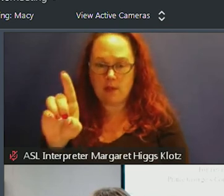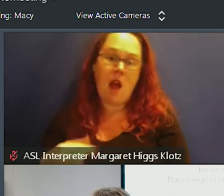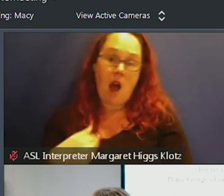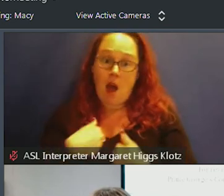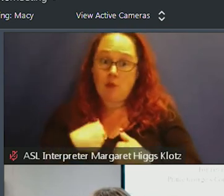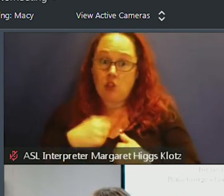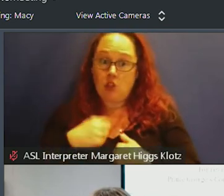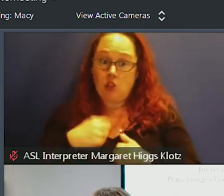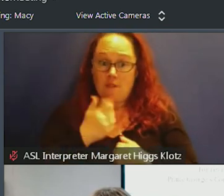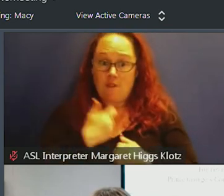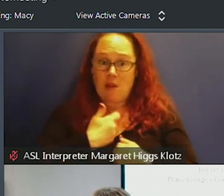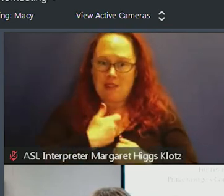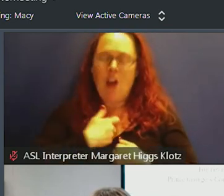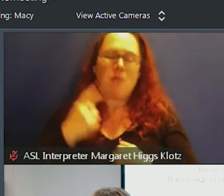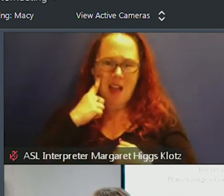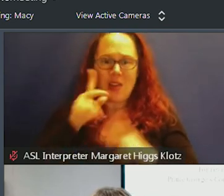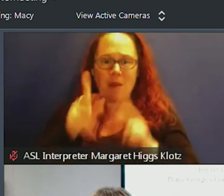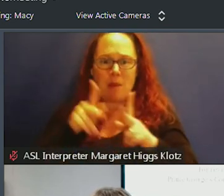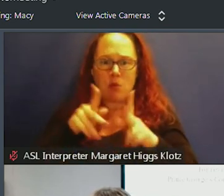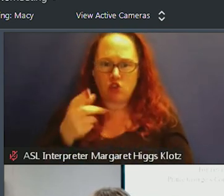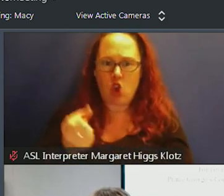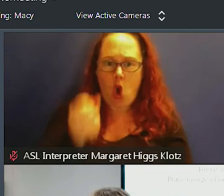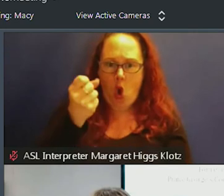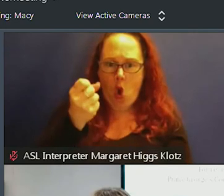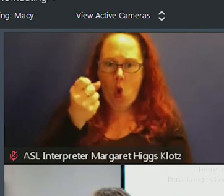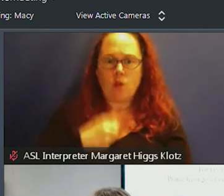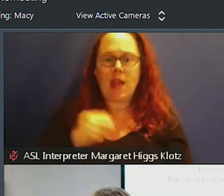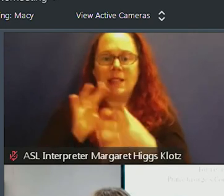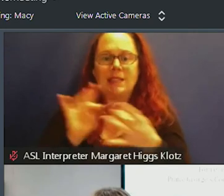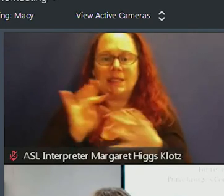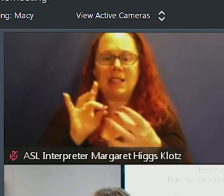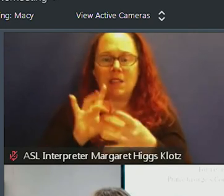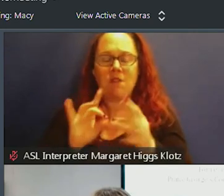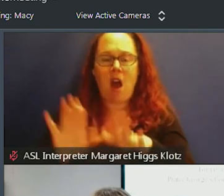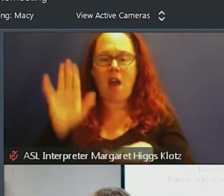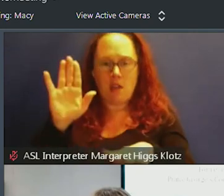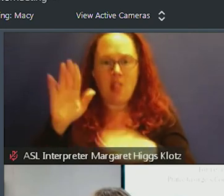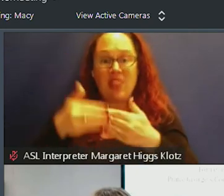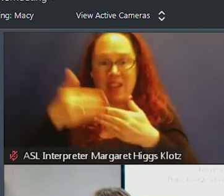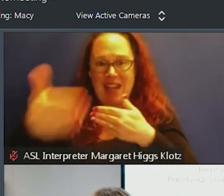them testify the next time. But if I could have 30 seconds to make a private phone call